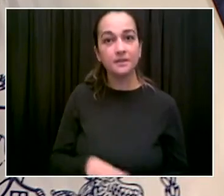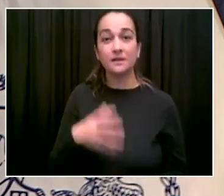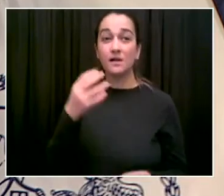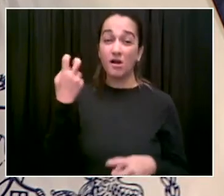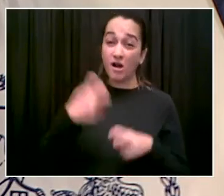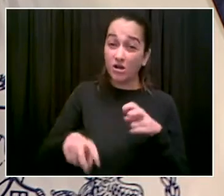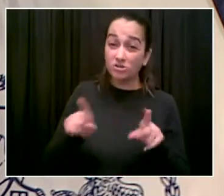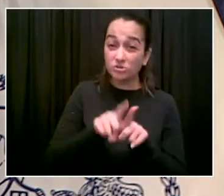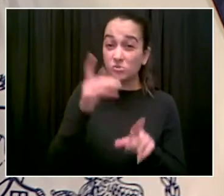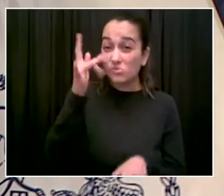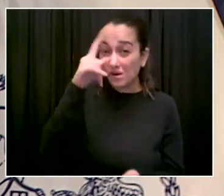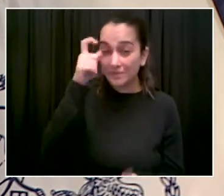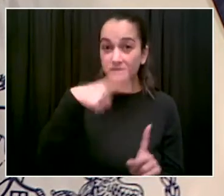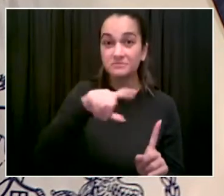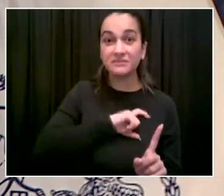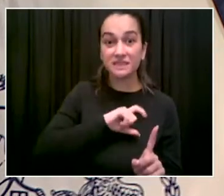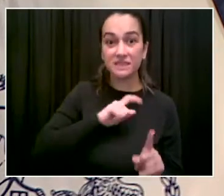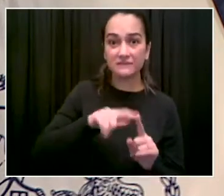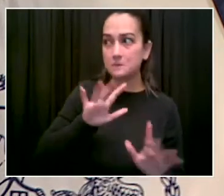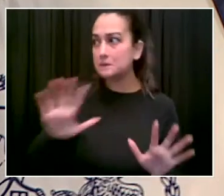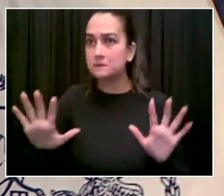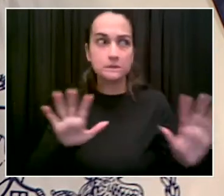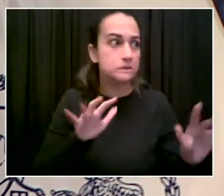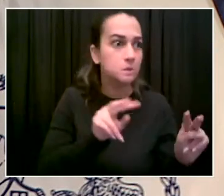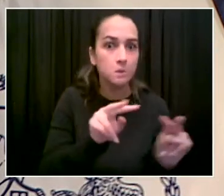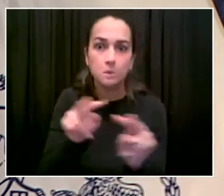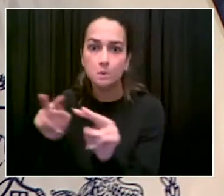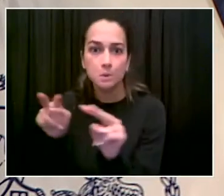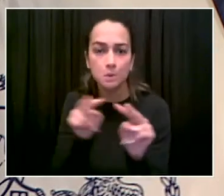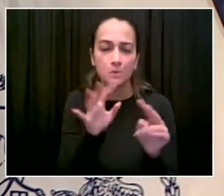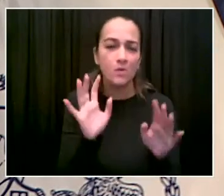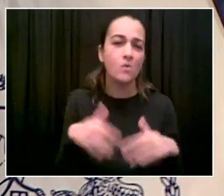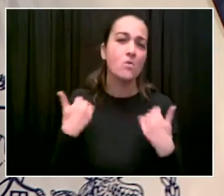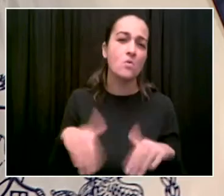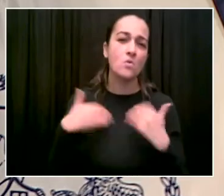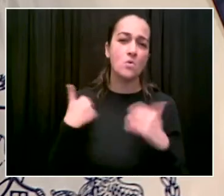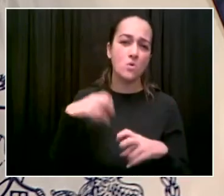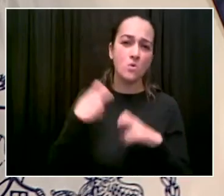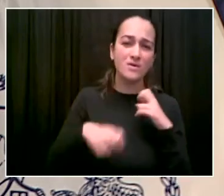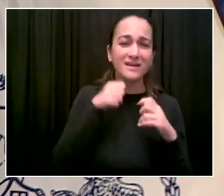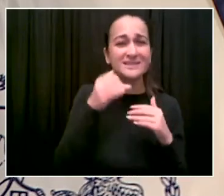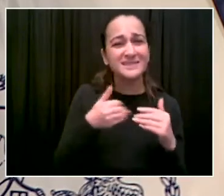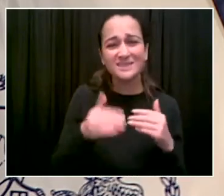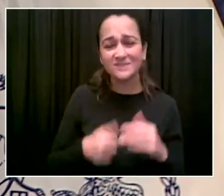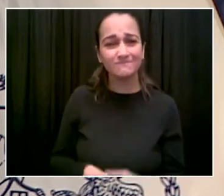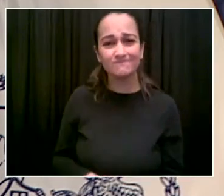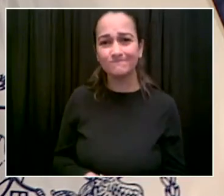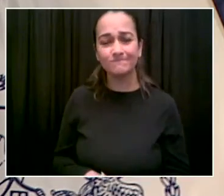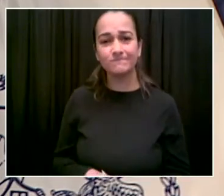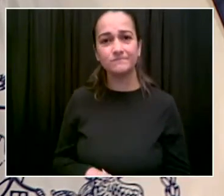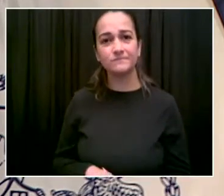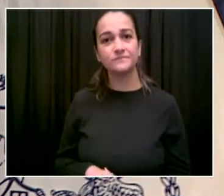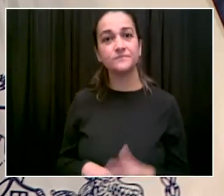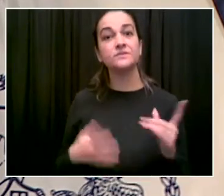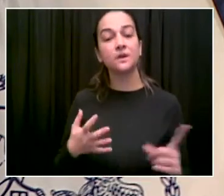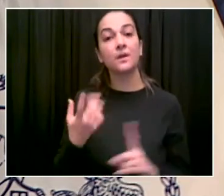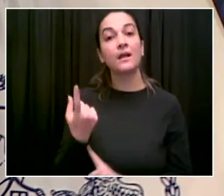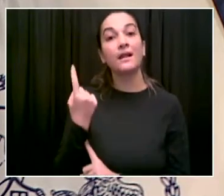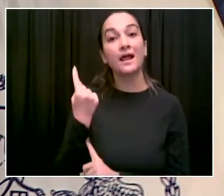NYPD HAD TO ADDRESS LAST YEAR WITH COVID. THEY APPROACHED IT DIFFERENTLY WITH HUA GE